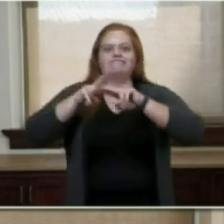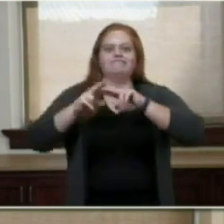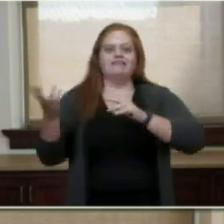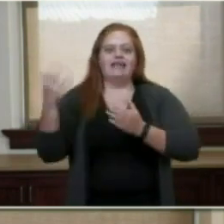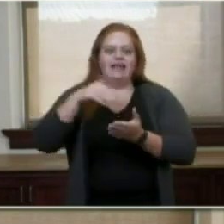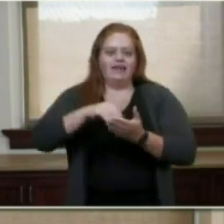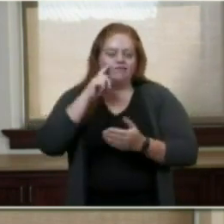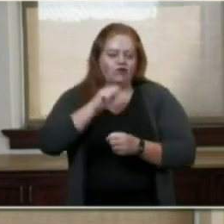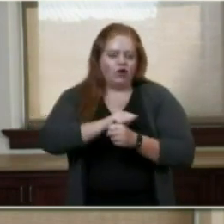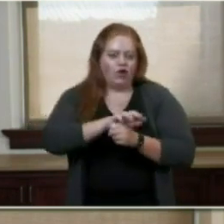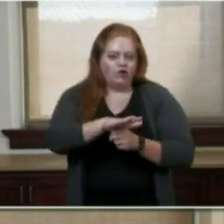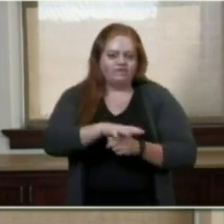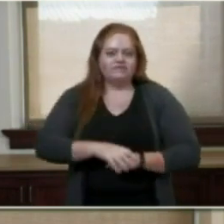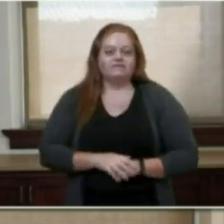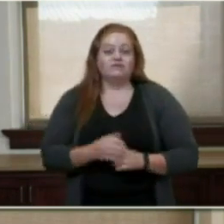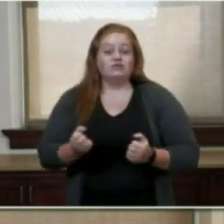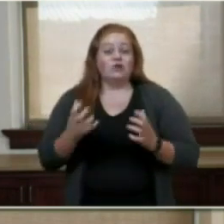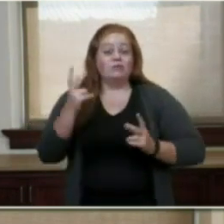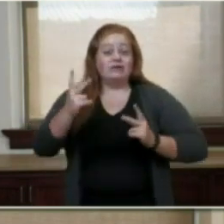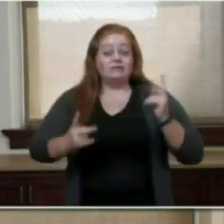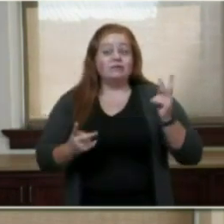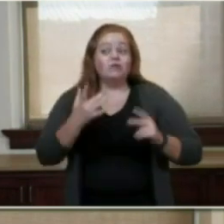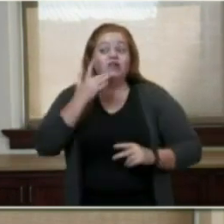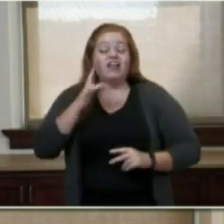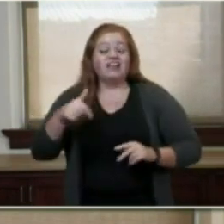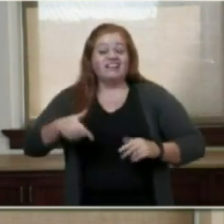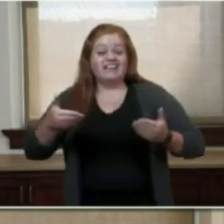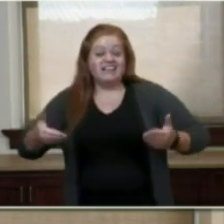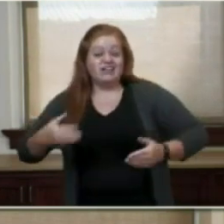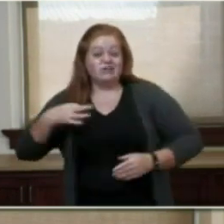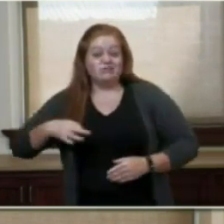because so many folks have been vaccinated uh well over 70% of our